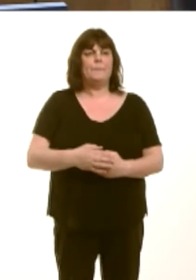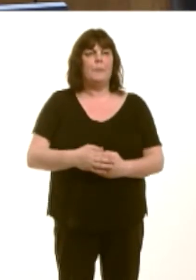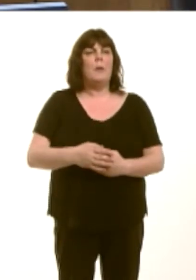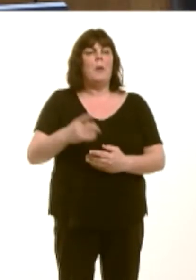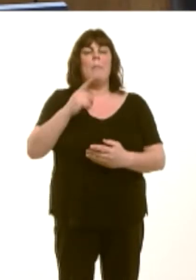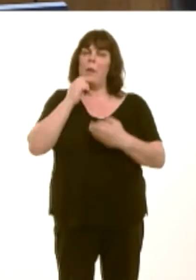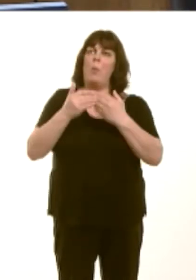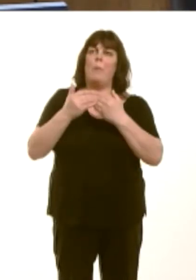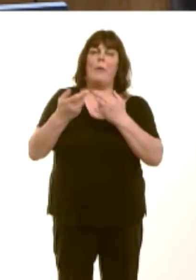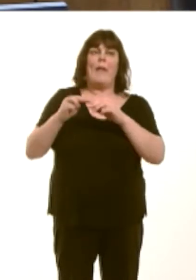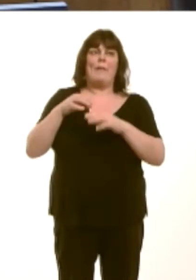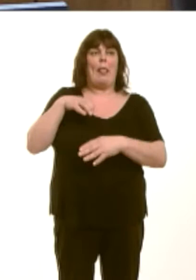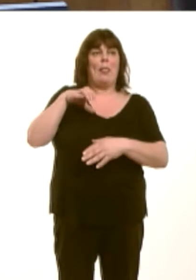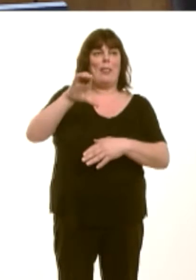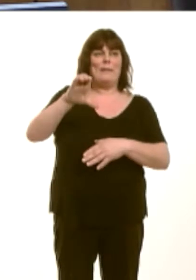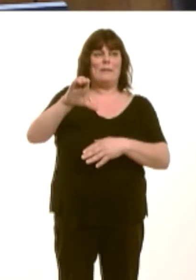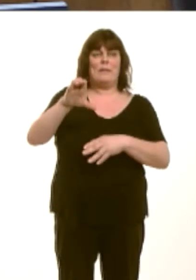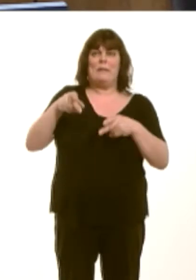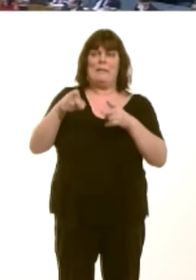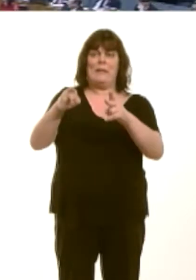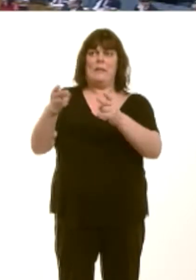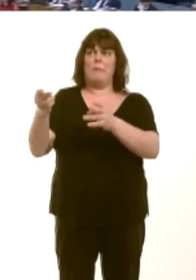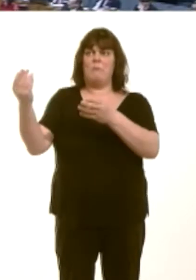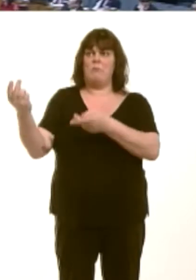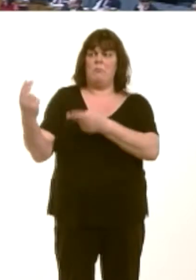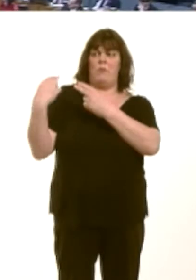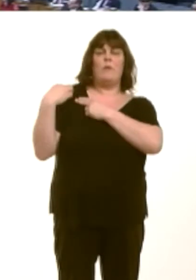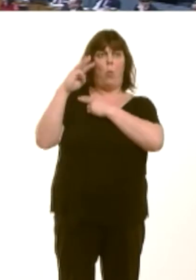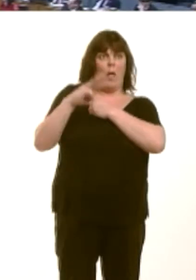control if the licensing system was also devolved.